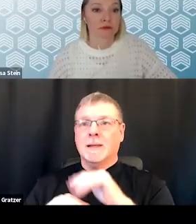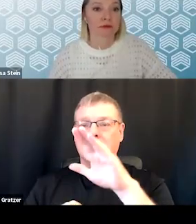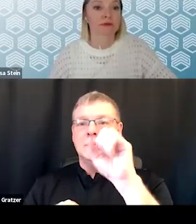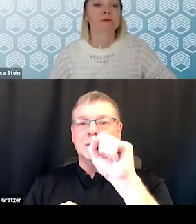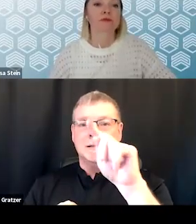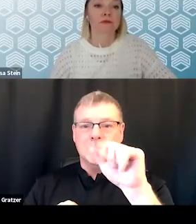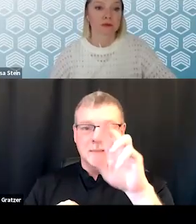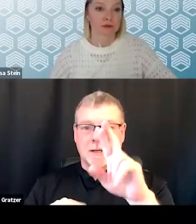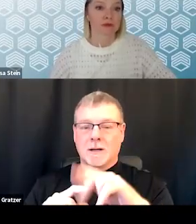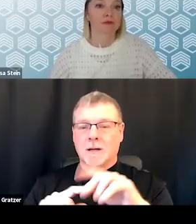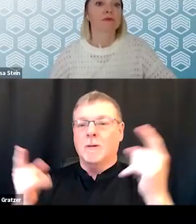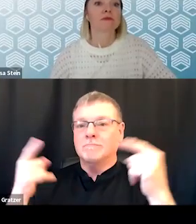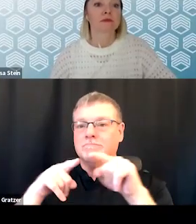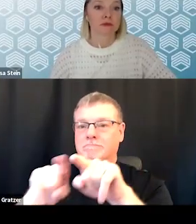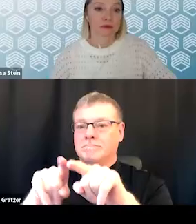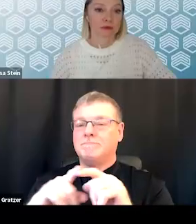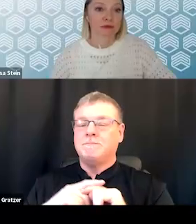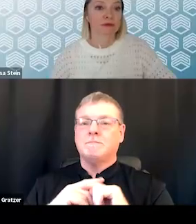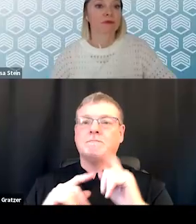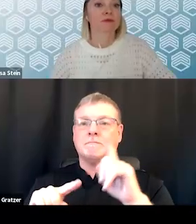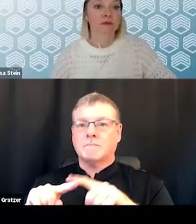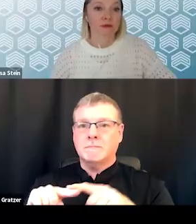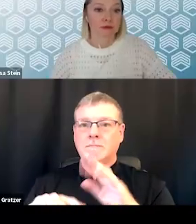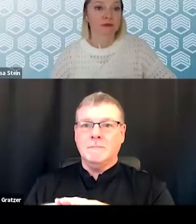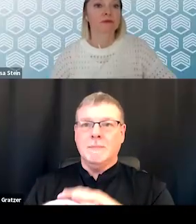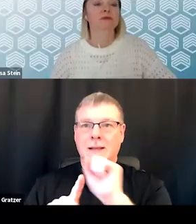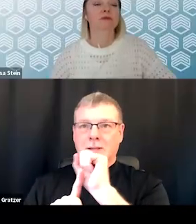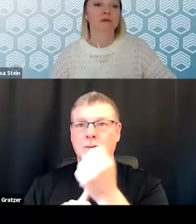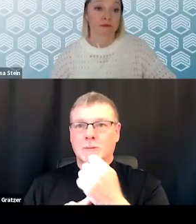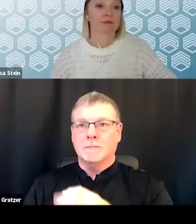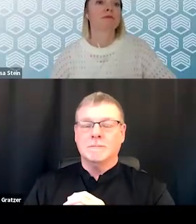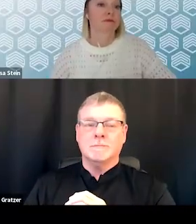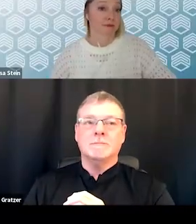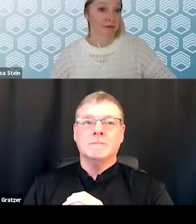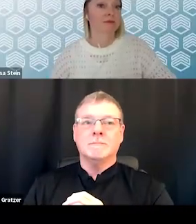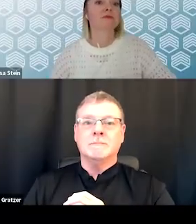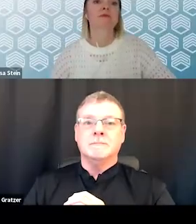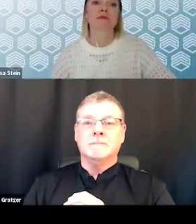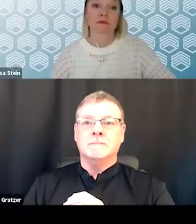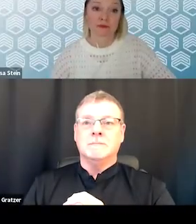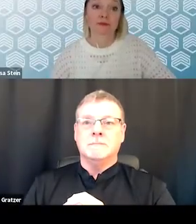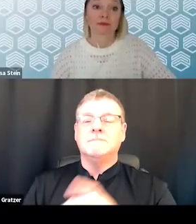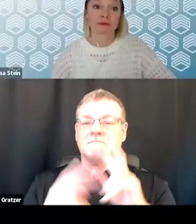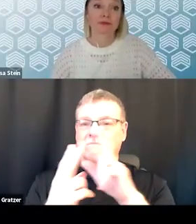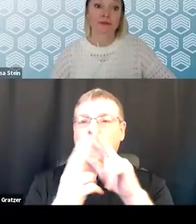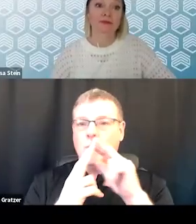or co-responder depending on scene safety risk. So. But we do partner with them definitely.